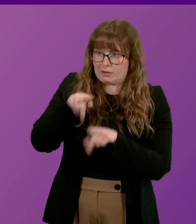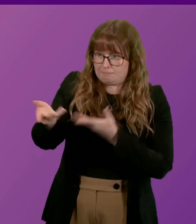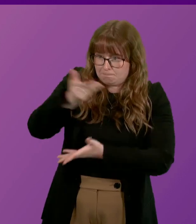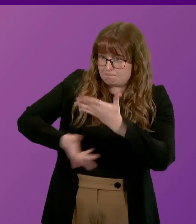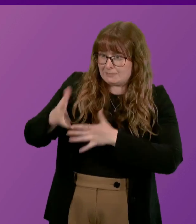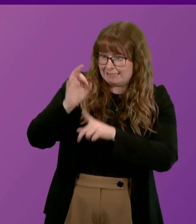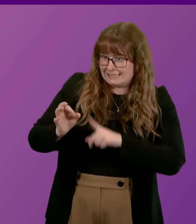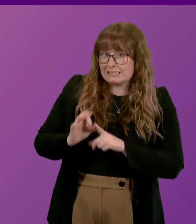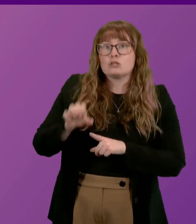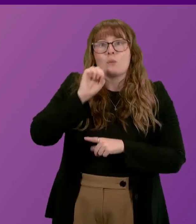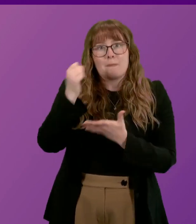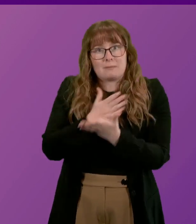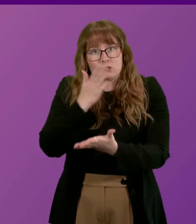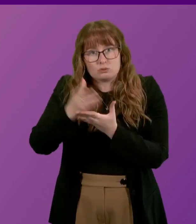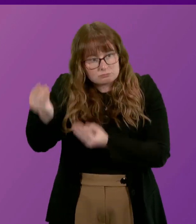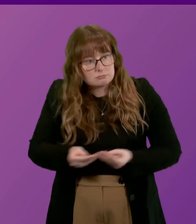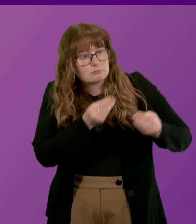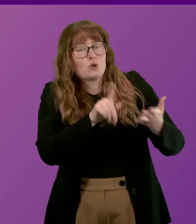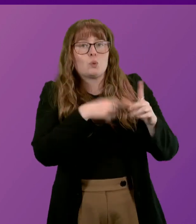make the necessary representations to the United Kingdom Government.